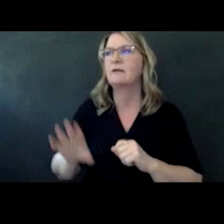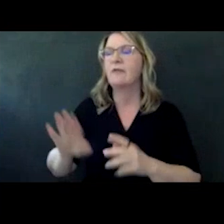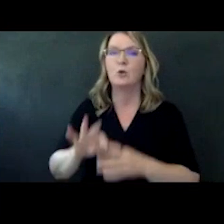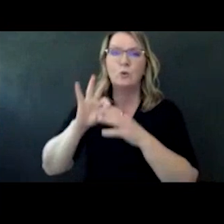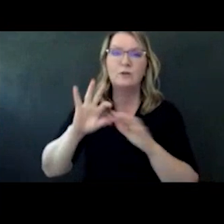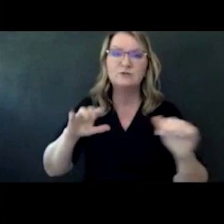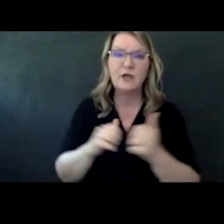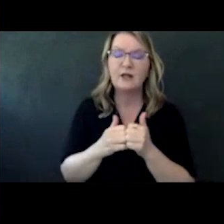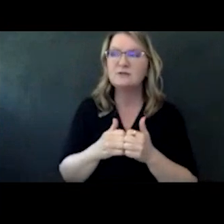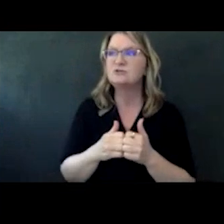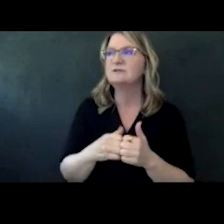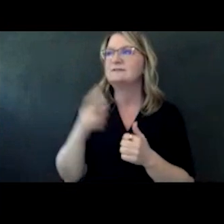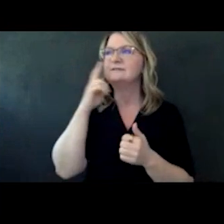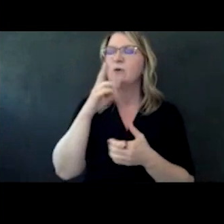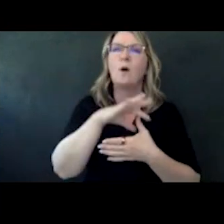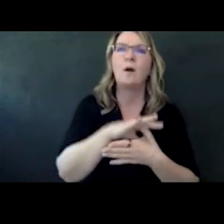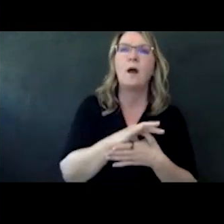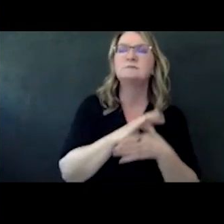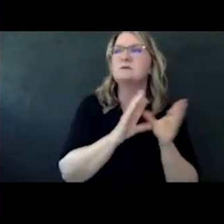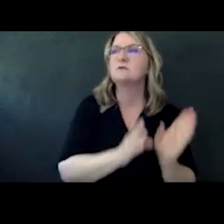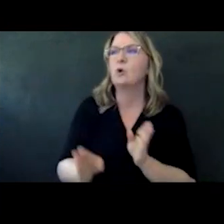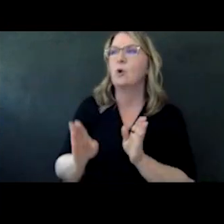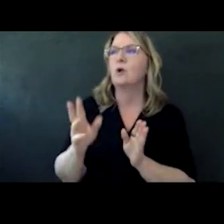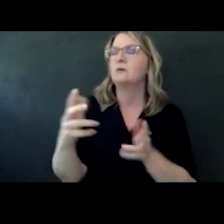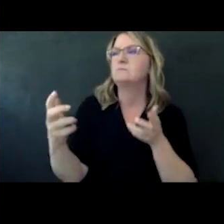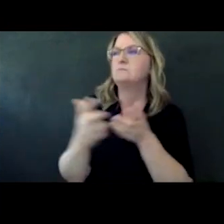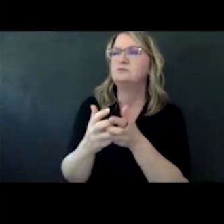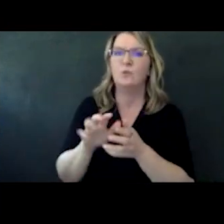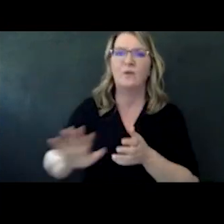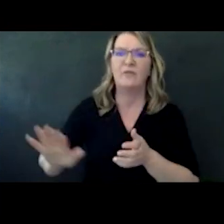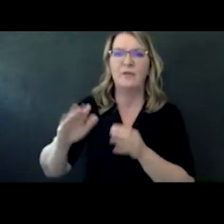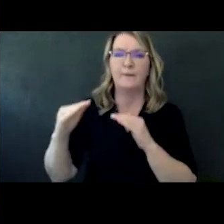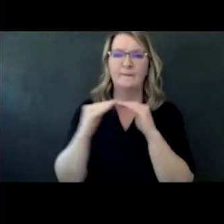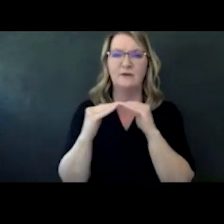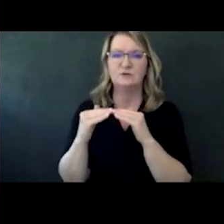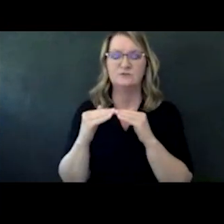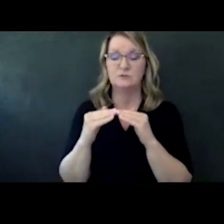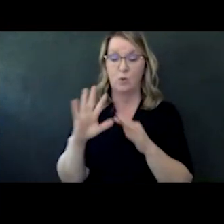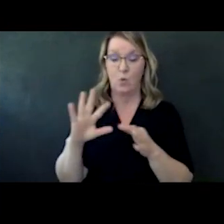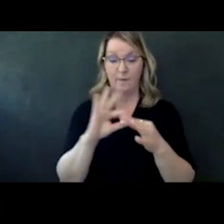content or tactics of yours resonated with their peers. Refine your messaging and business case